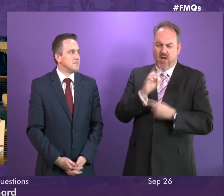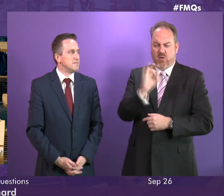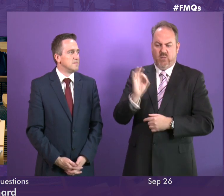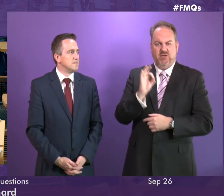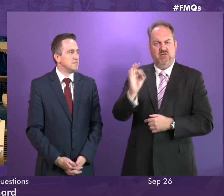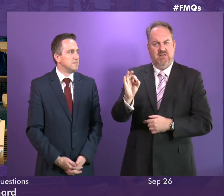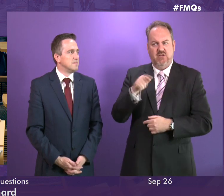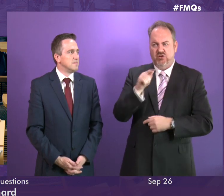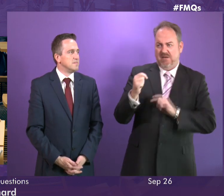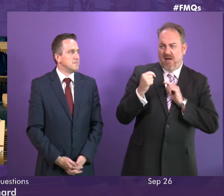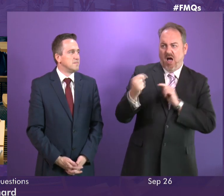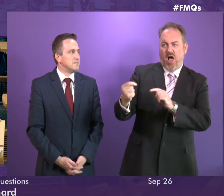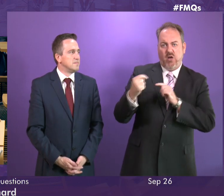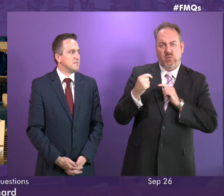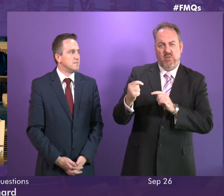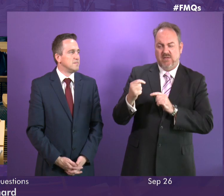She argued that on the grounds of